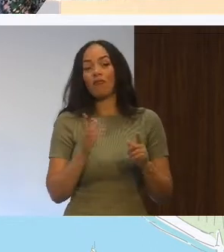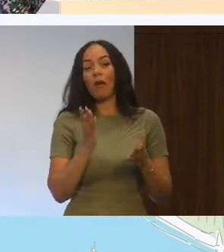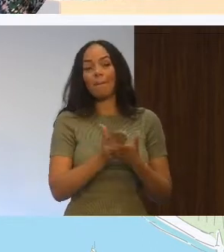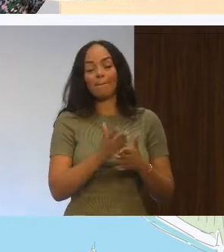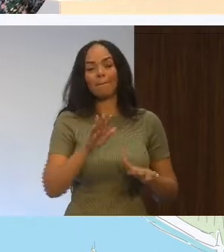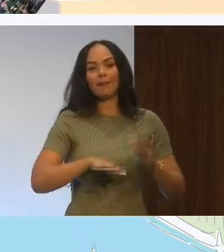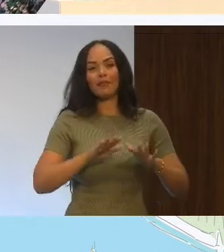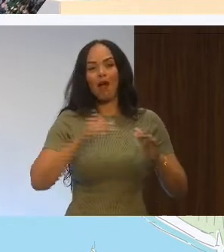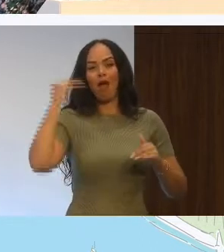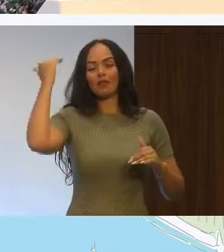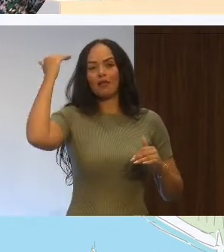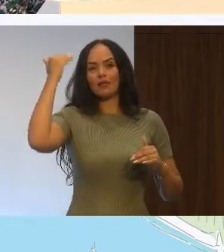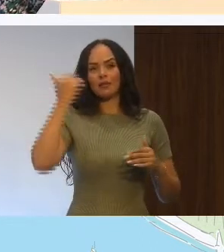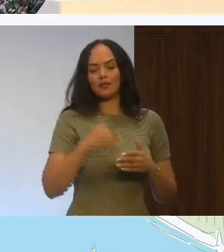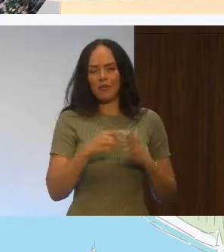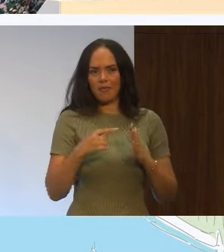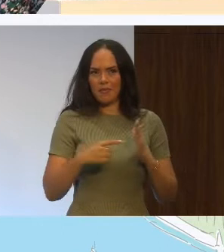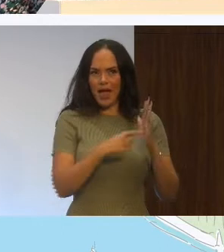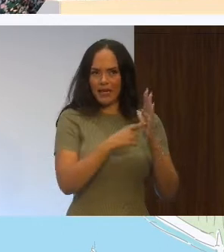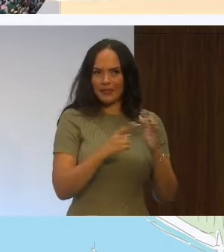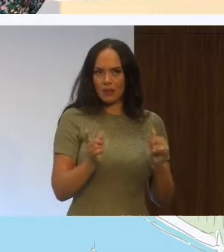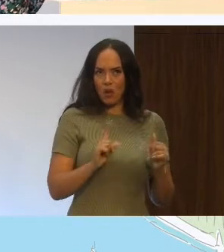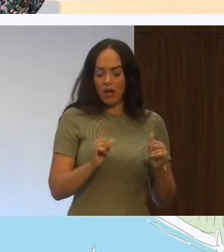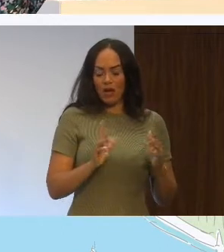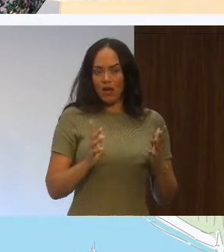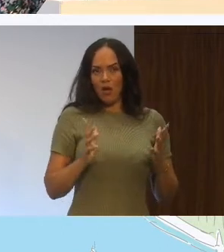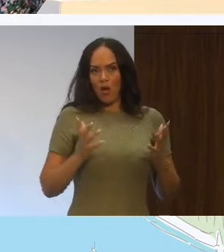and the main ones seem to be this overwhelming sense of fatigue,